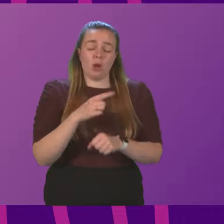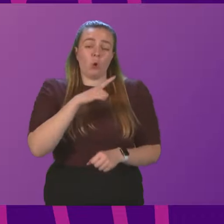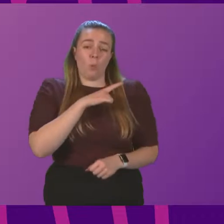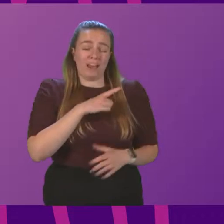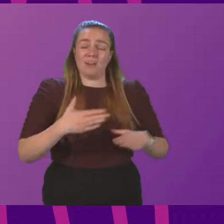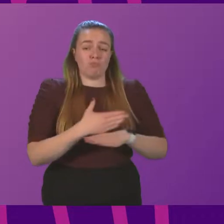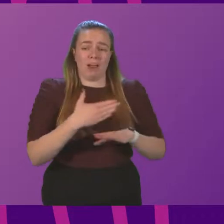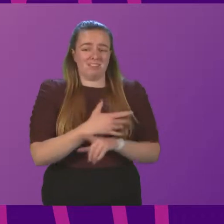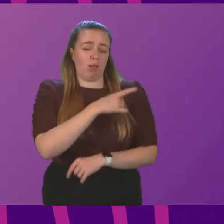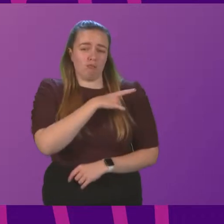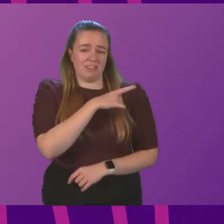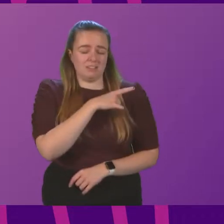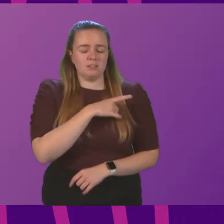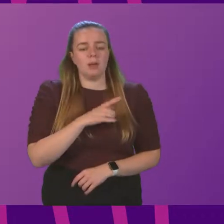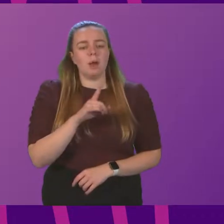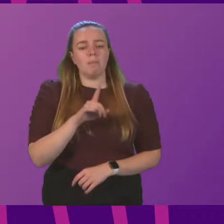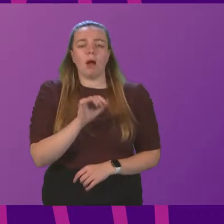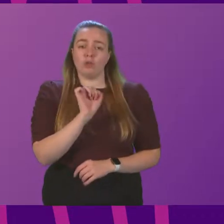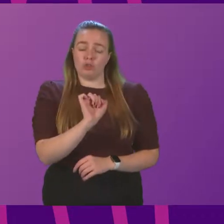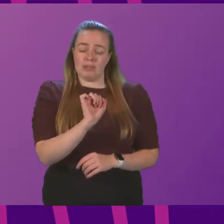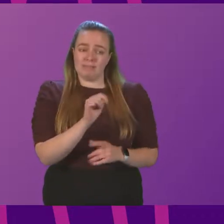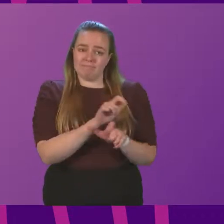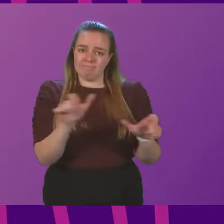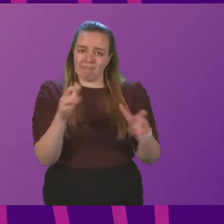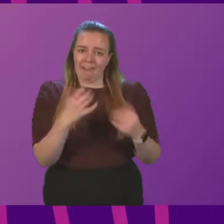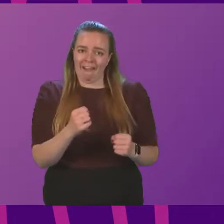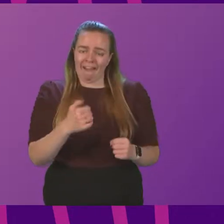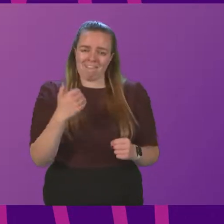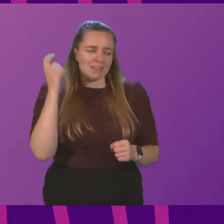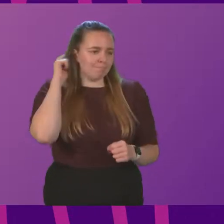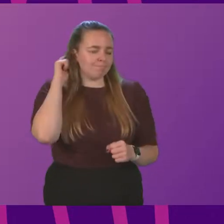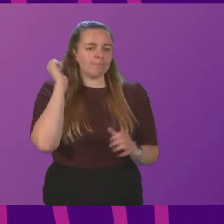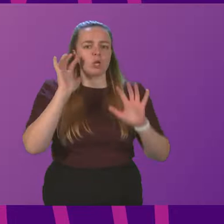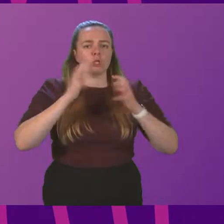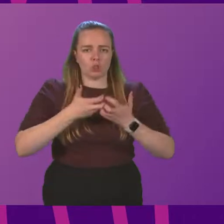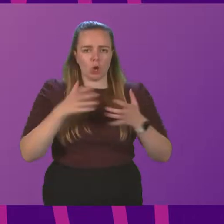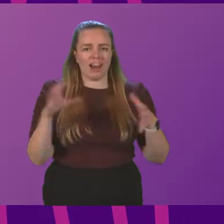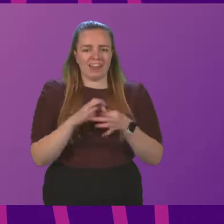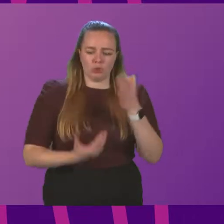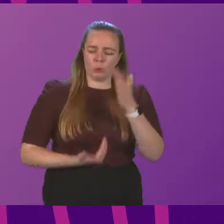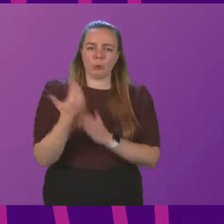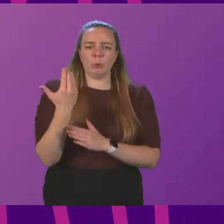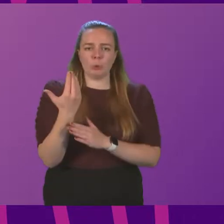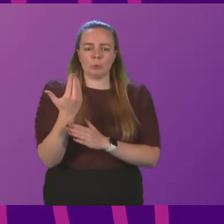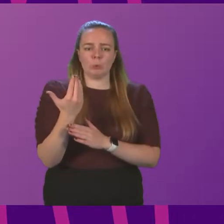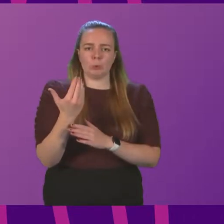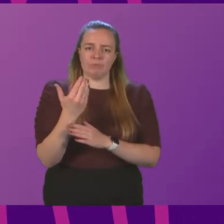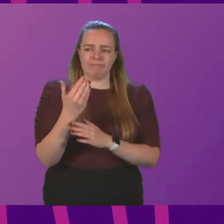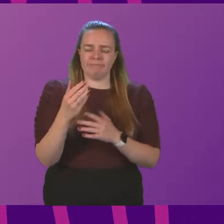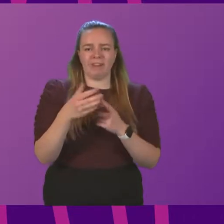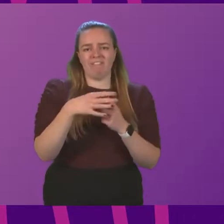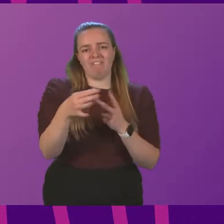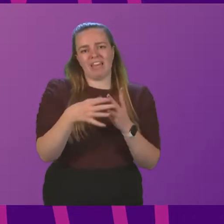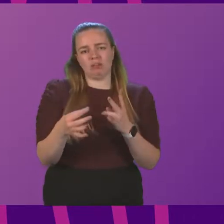reasons. However, she retains a concern around the importation of new variants of concern.